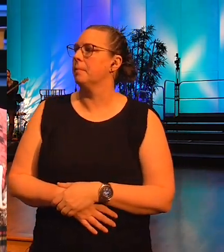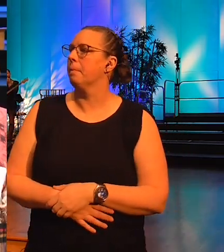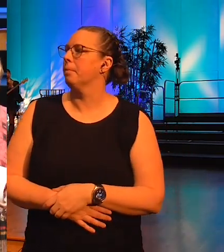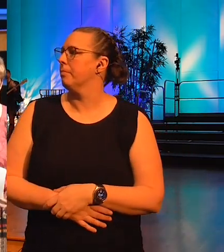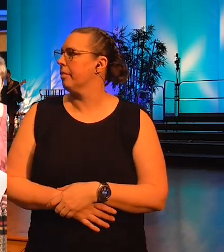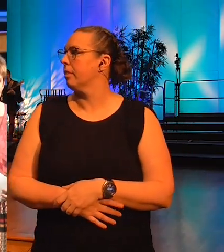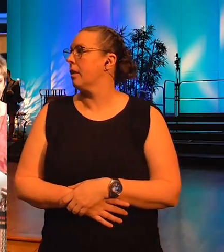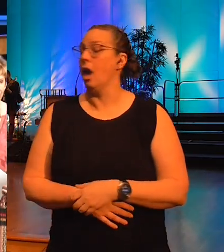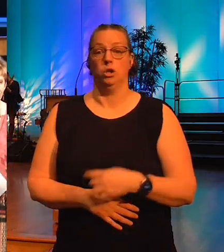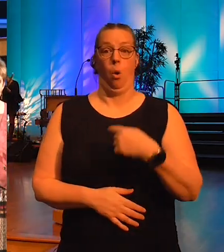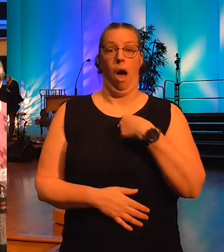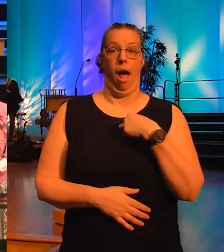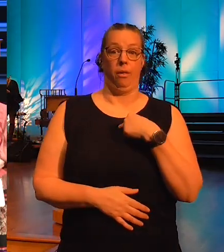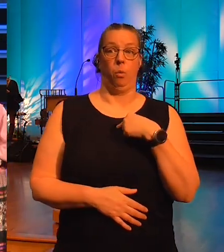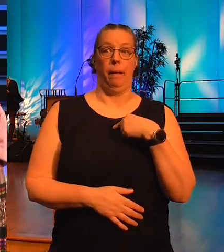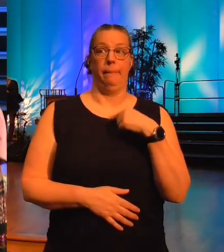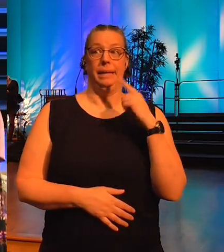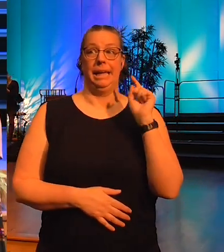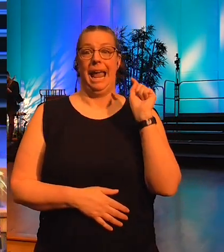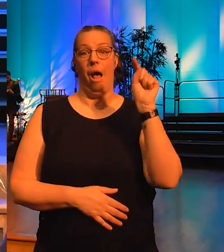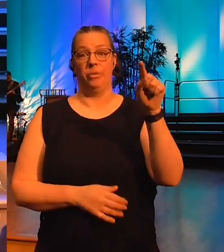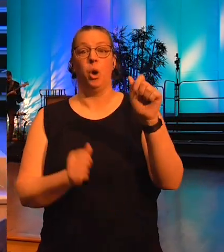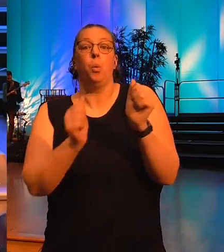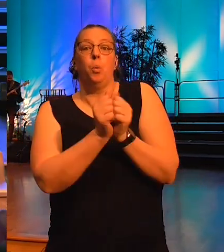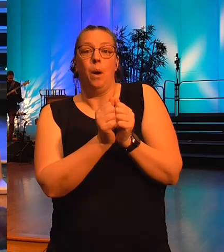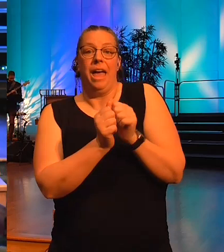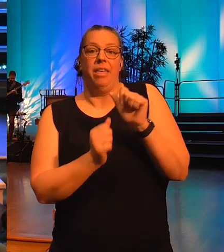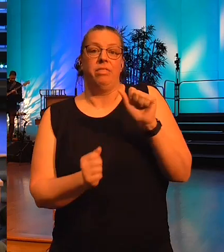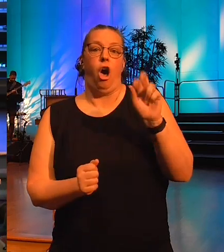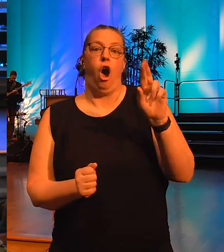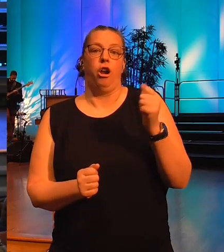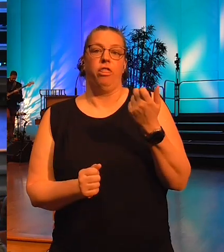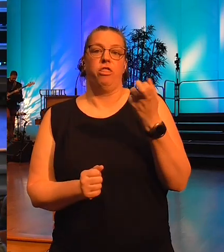uh I'll be out uh with Arthur if you want to say hi to him after service I do want to